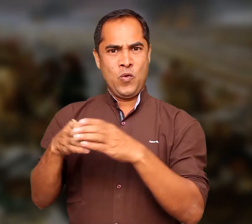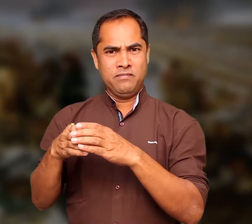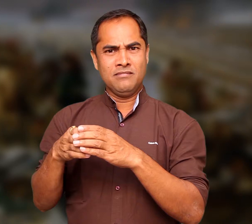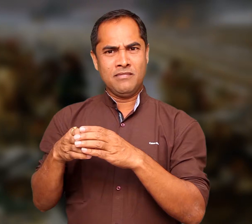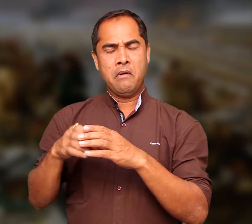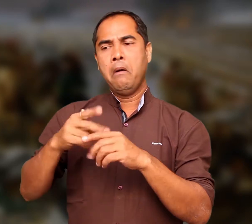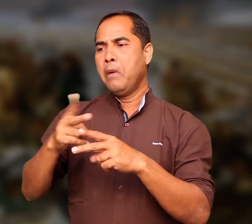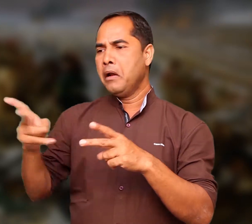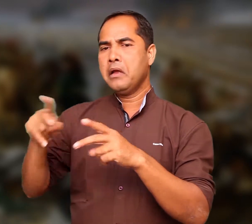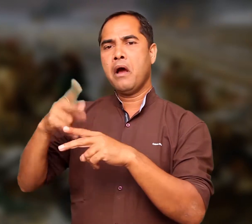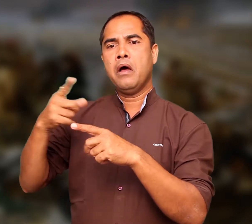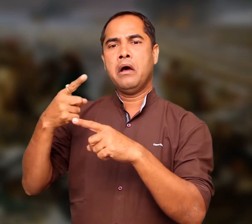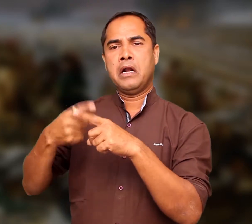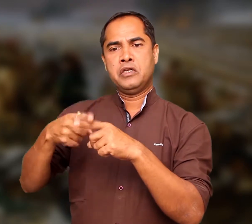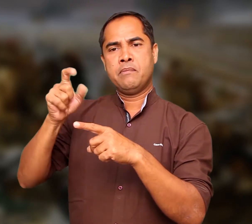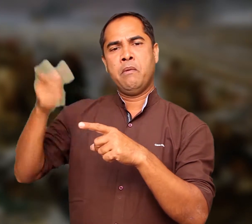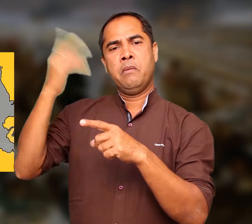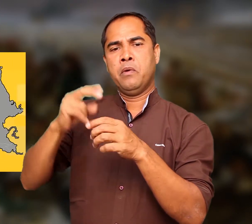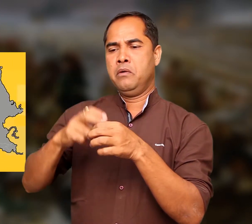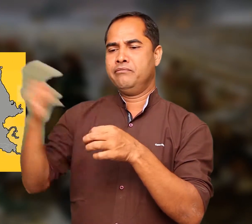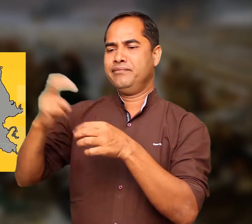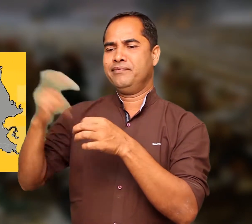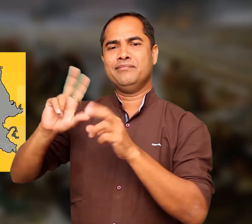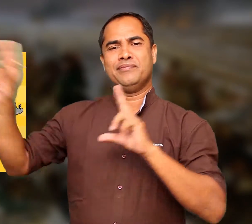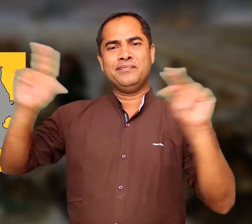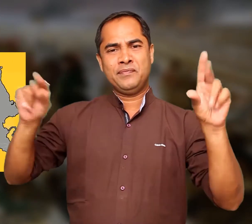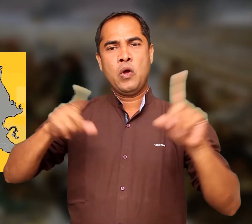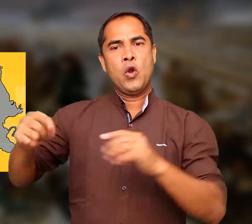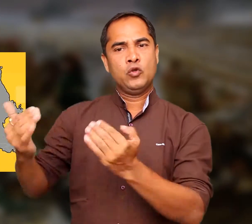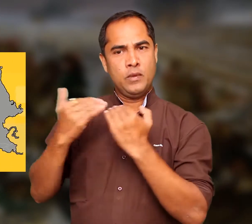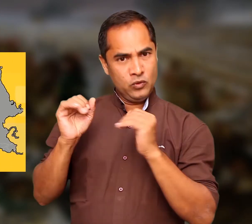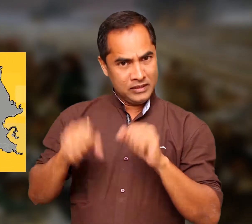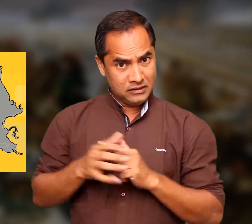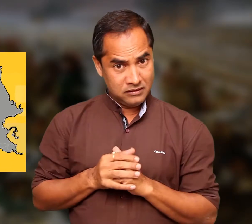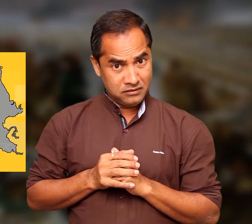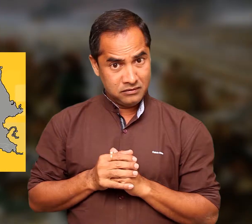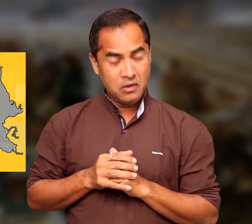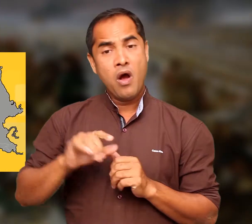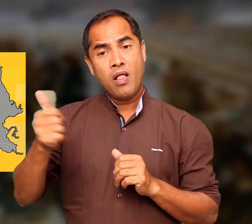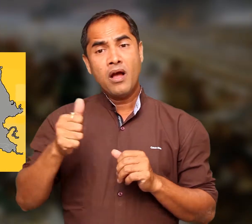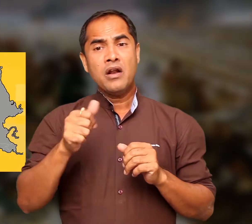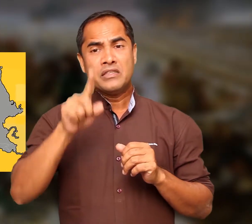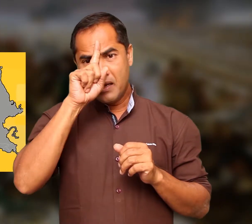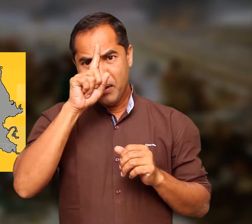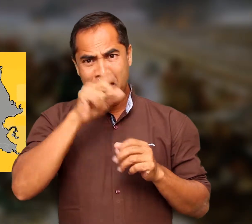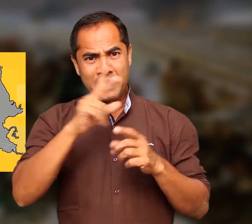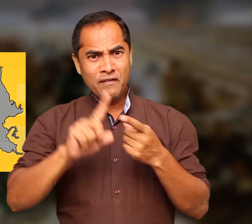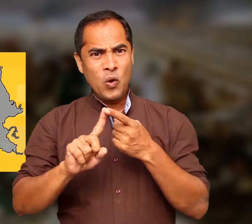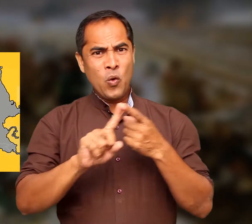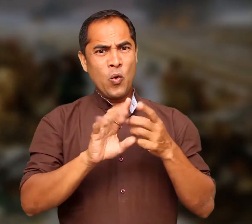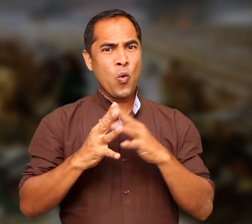from many Greeks, who were living in exile. Moreover, they also got support